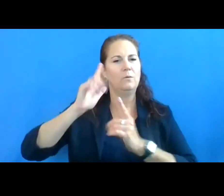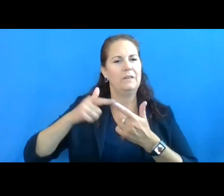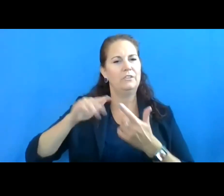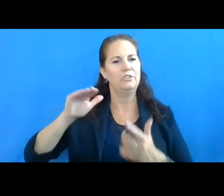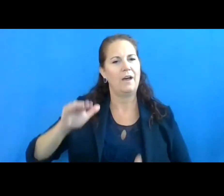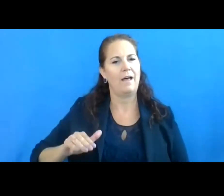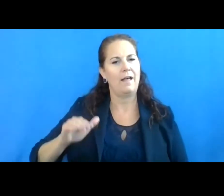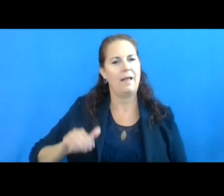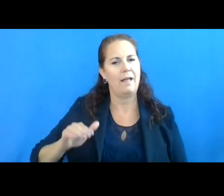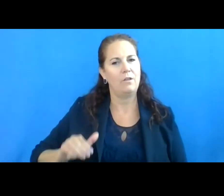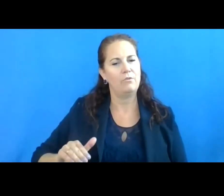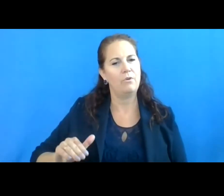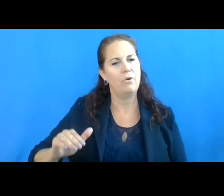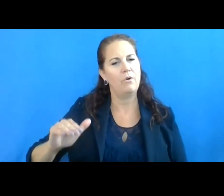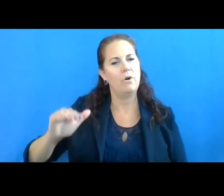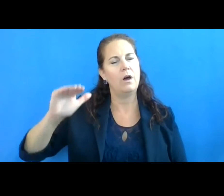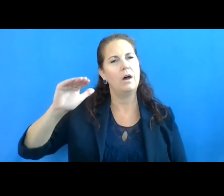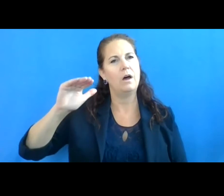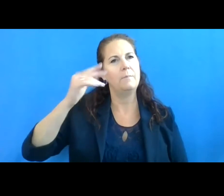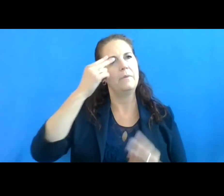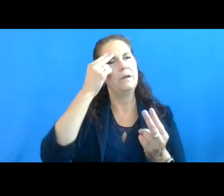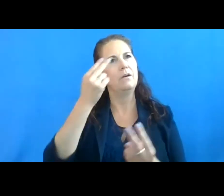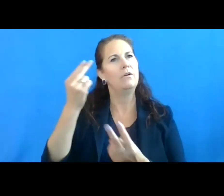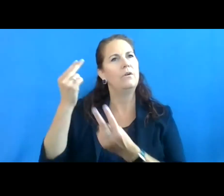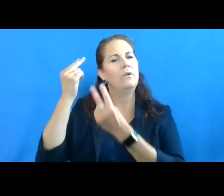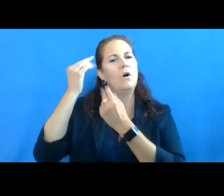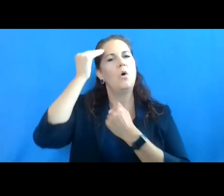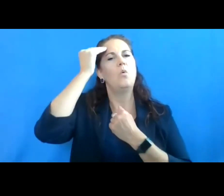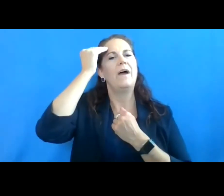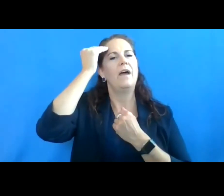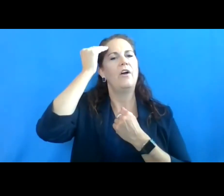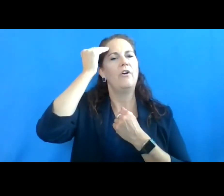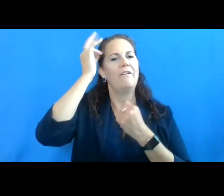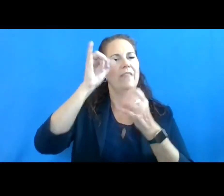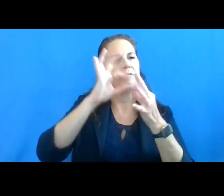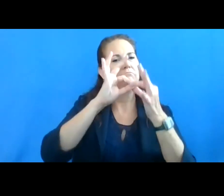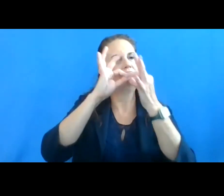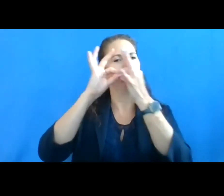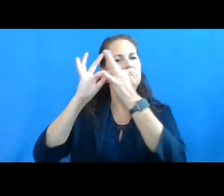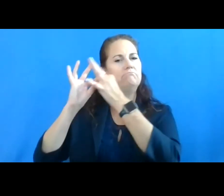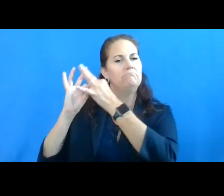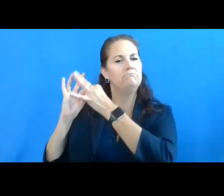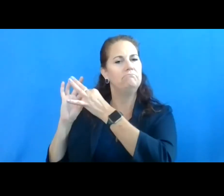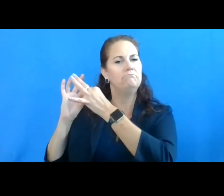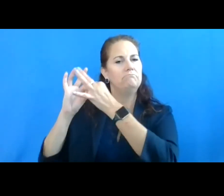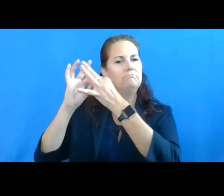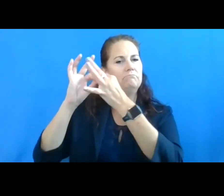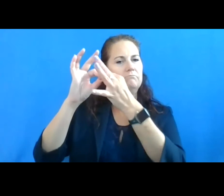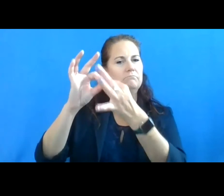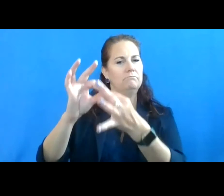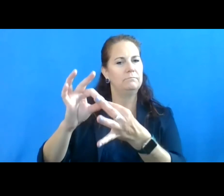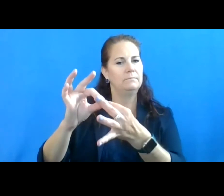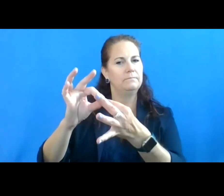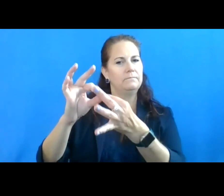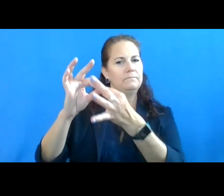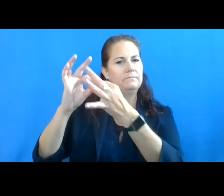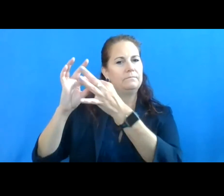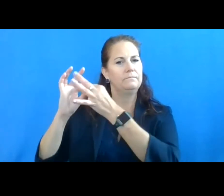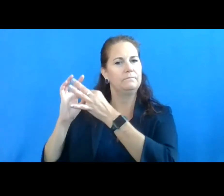So, just being aware of that and not attaching to it.